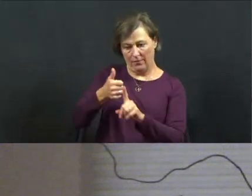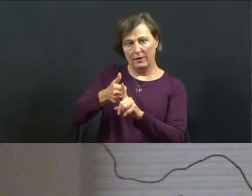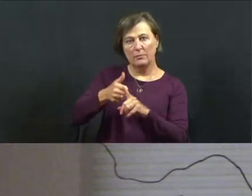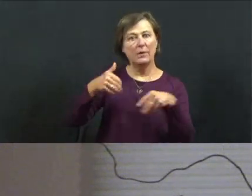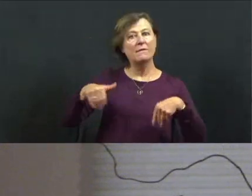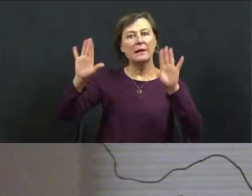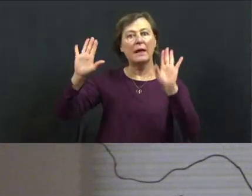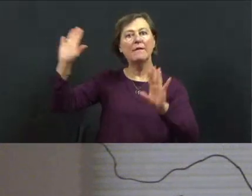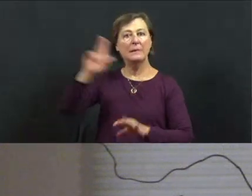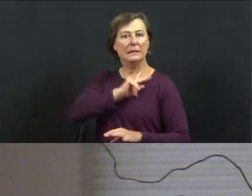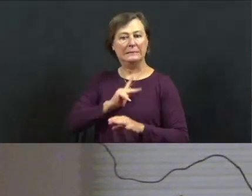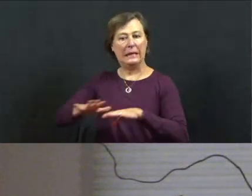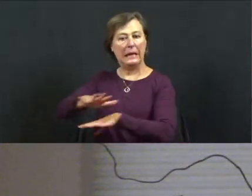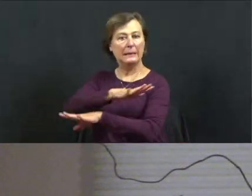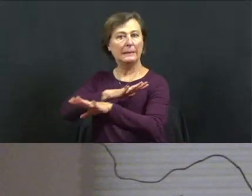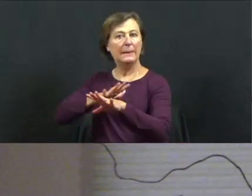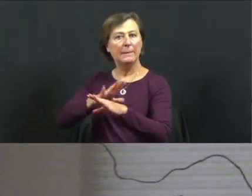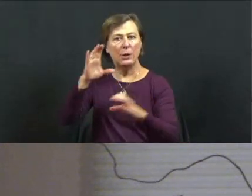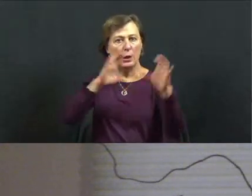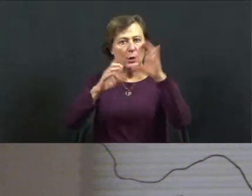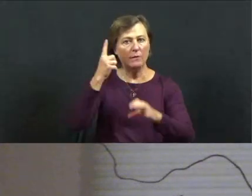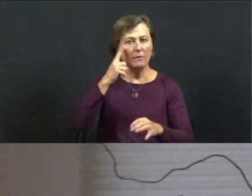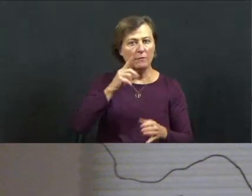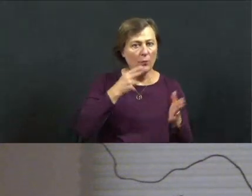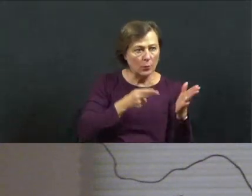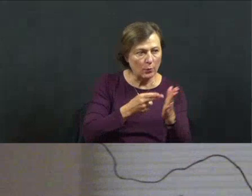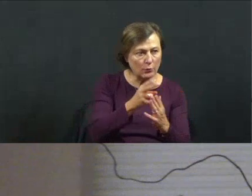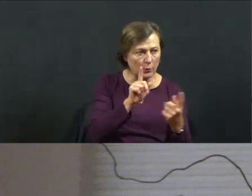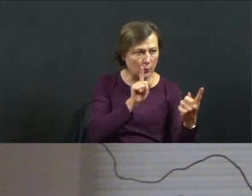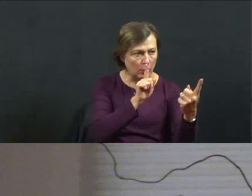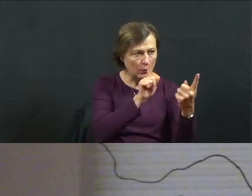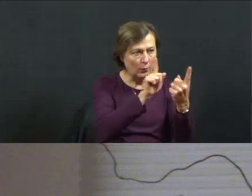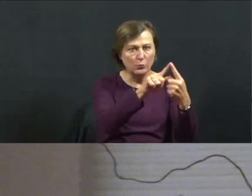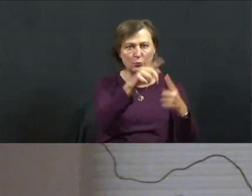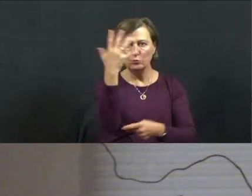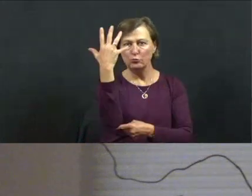search of truth, was approaching the tree. On his way, he